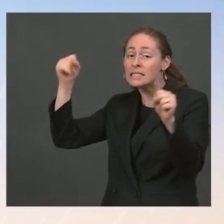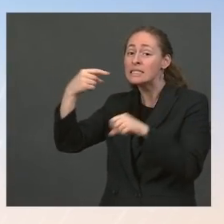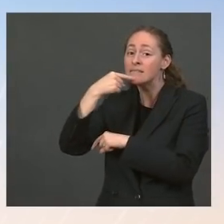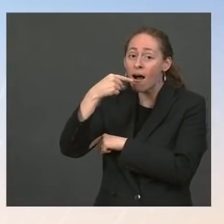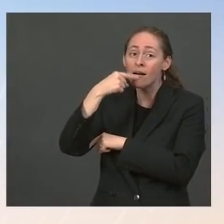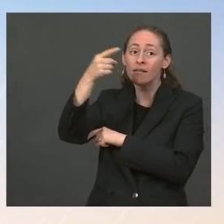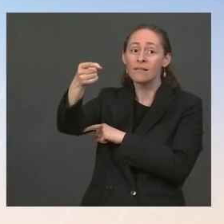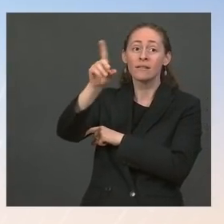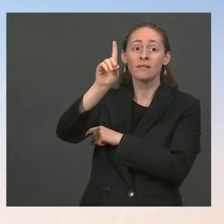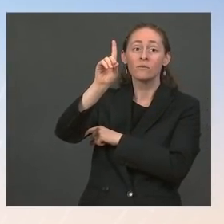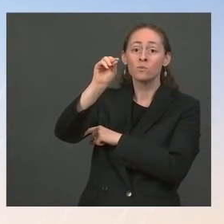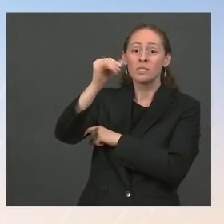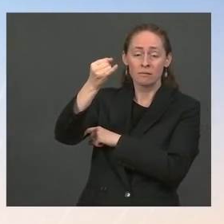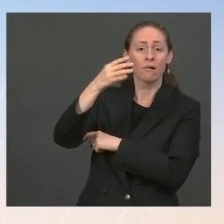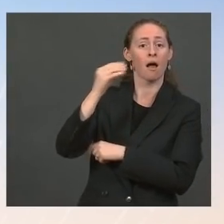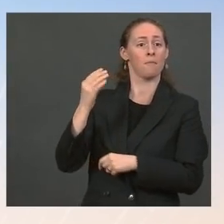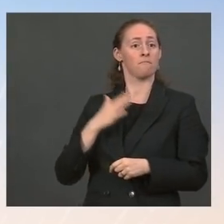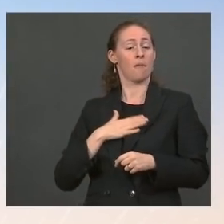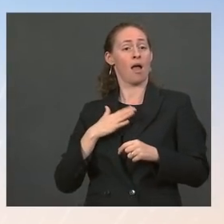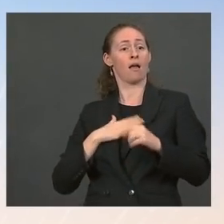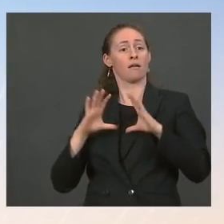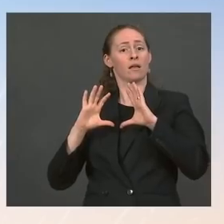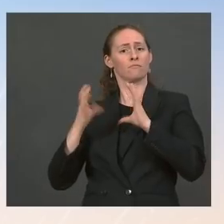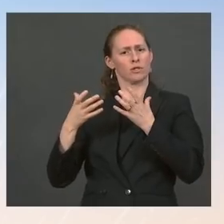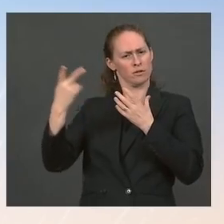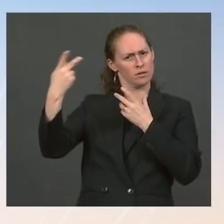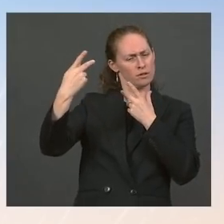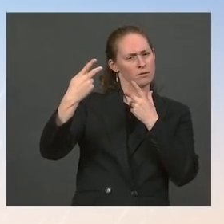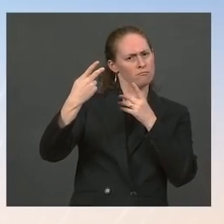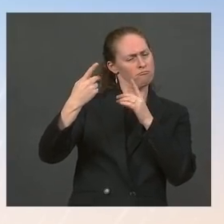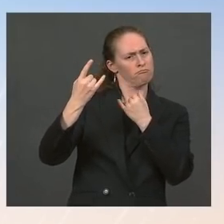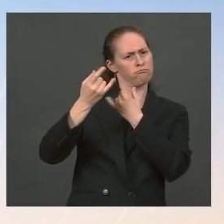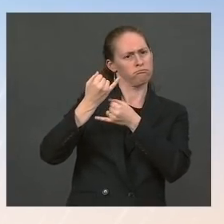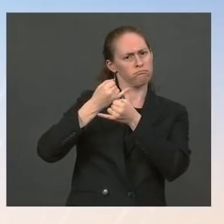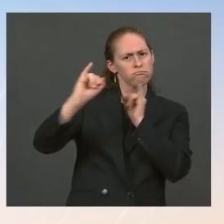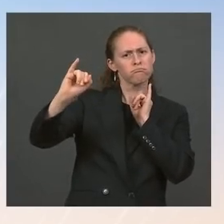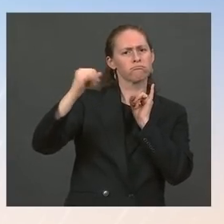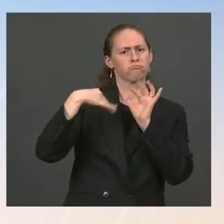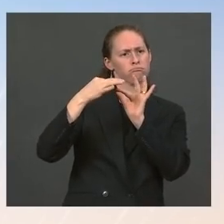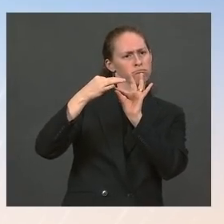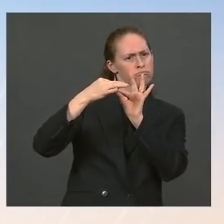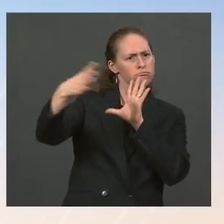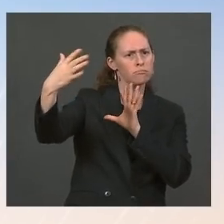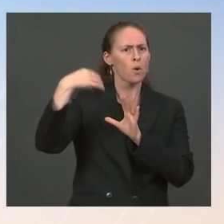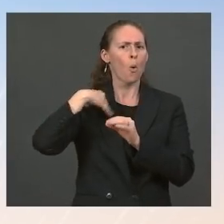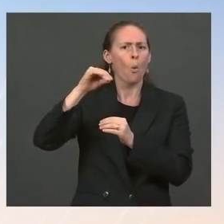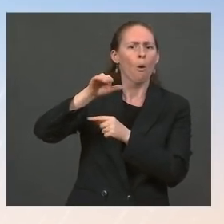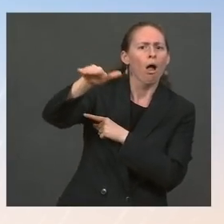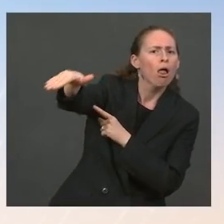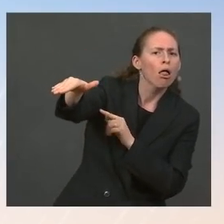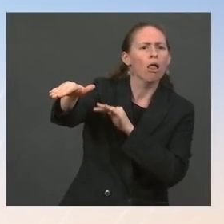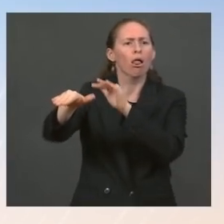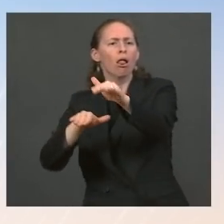will be totally independent of me." And he said he would not enter into any decision about what cases the agency would bring and not bring. How is that not exactly --